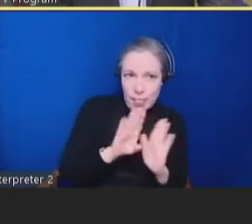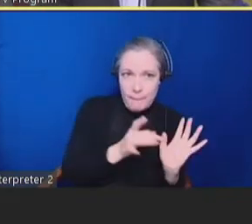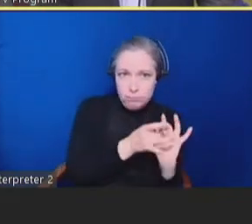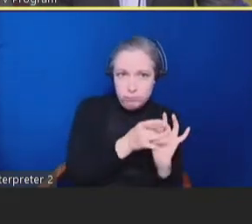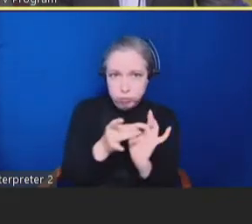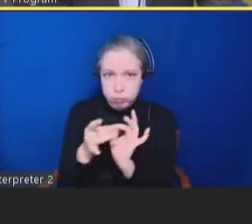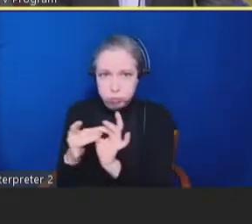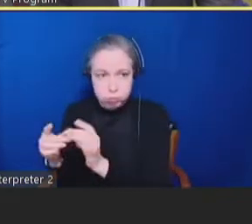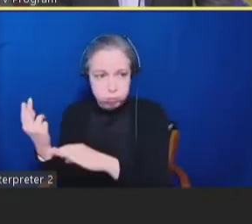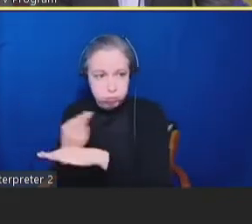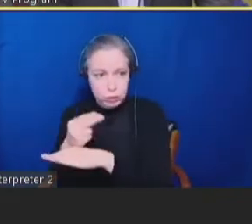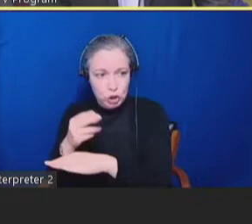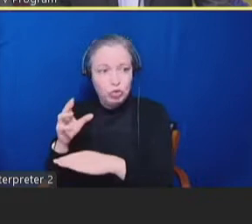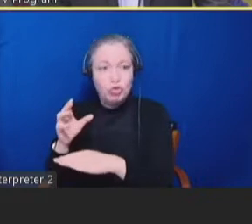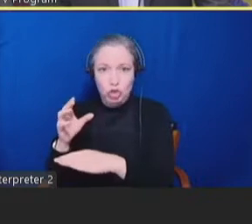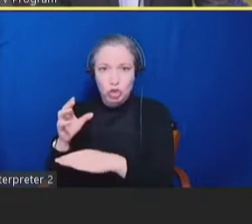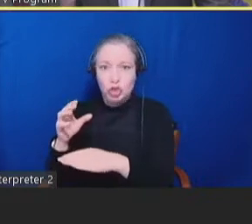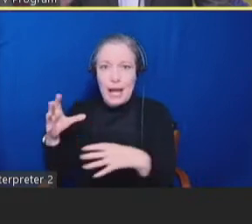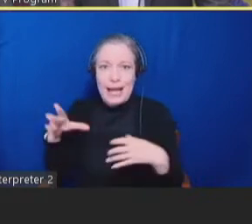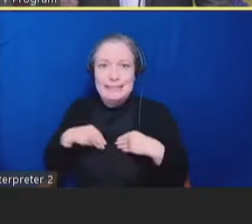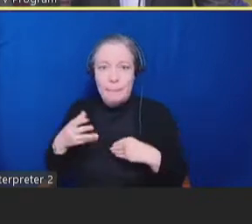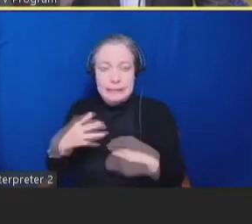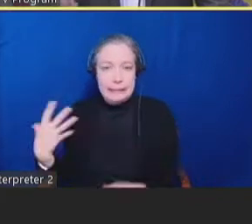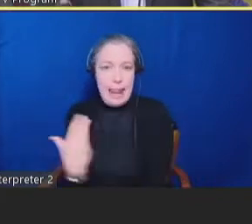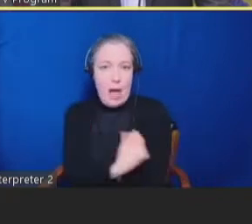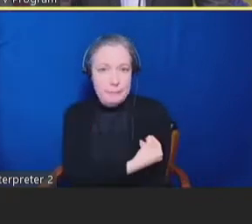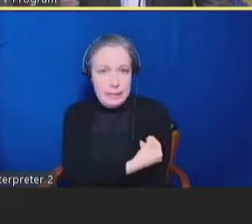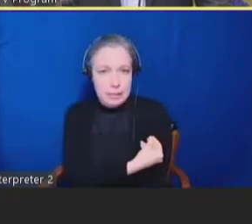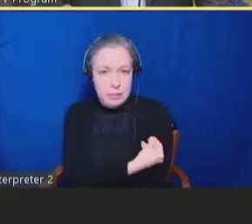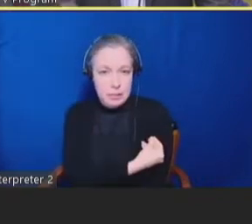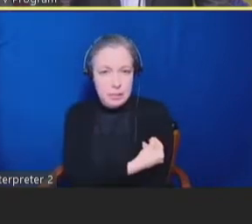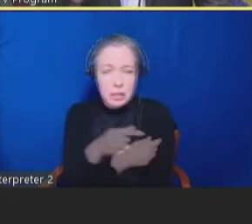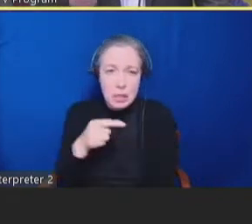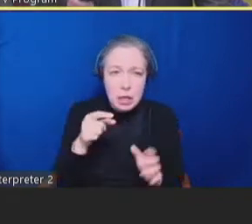on roundtable conversations we had, again, with people and entities within the world of health